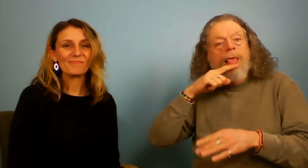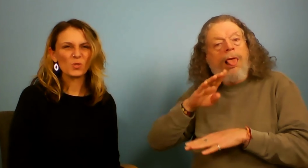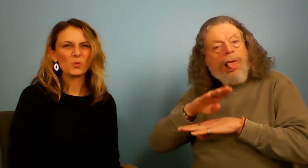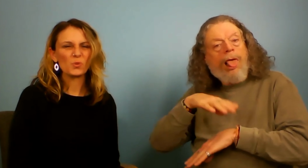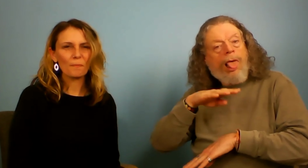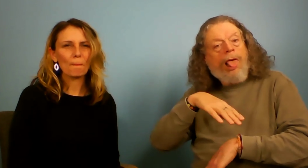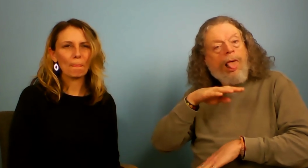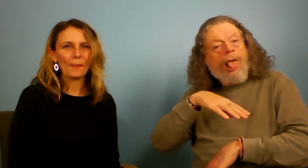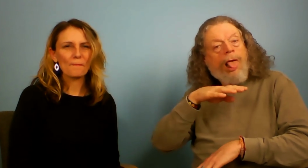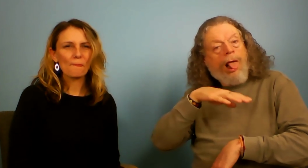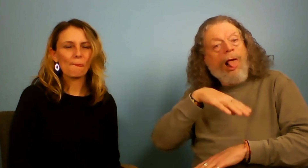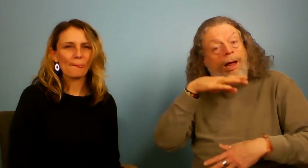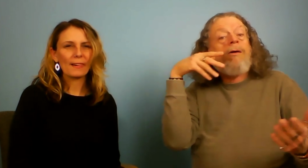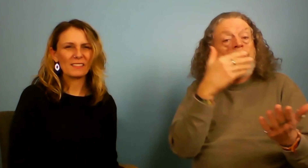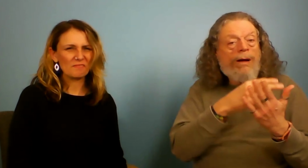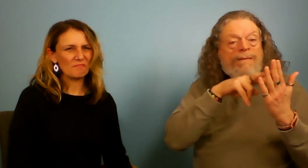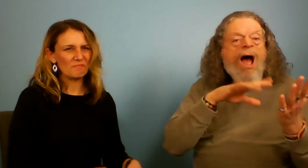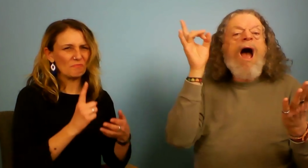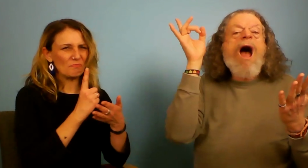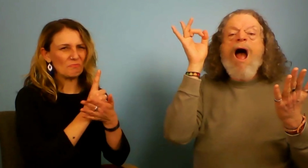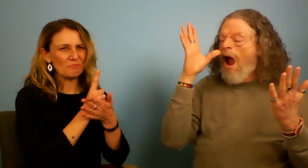a letter and mail it all the way to California so they could read it.